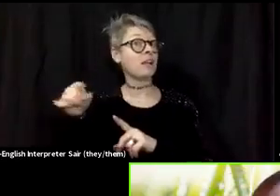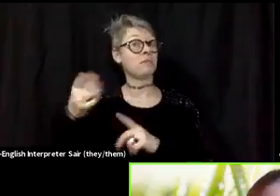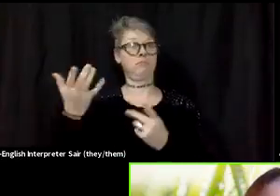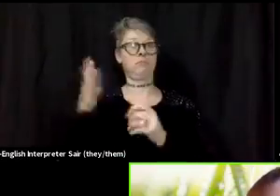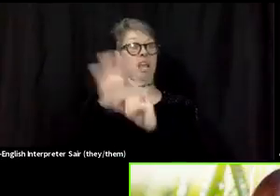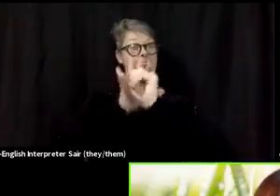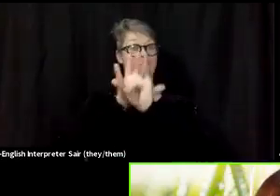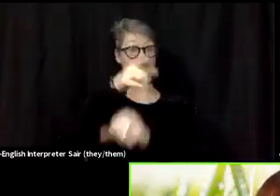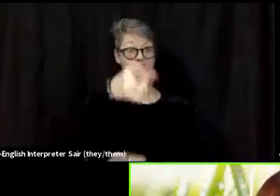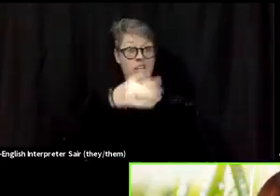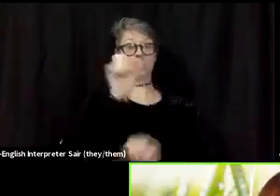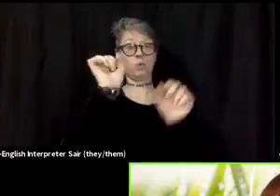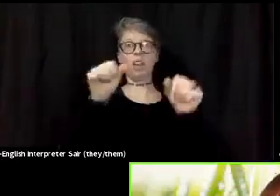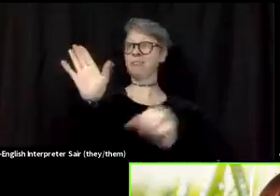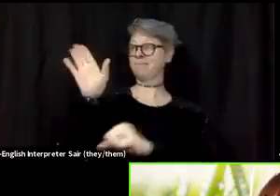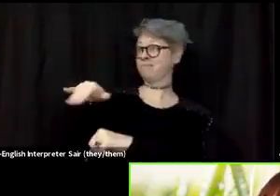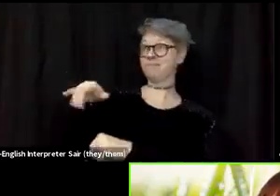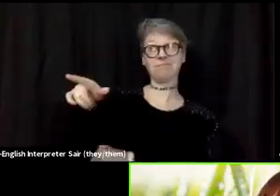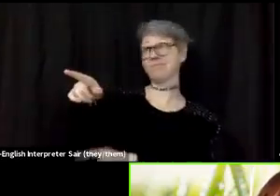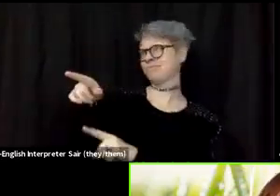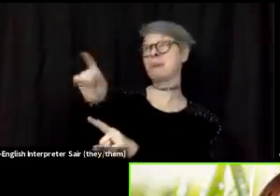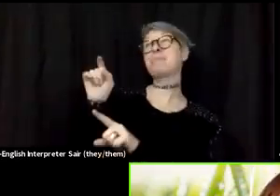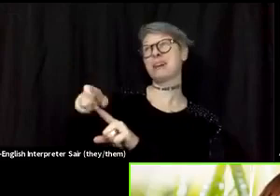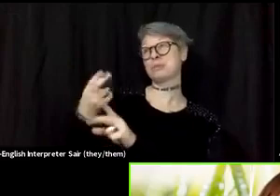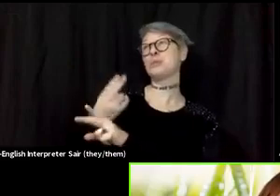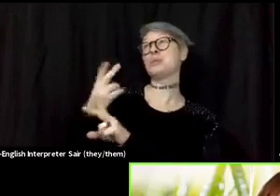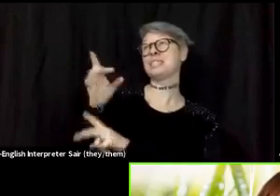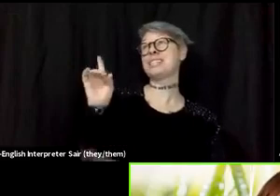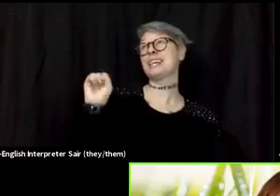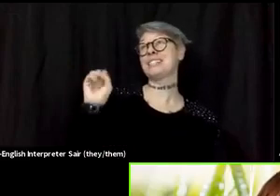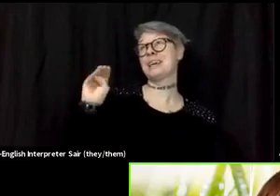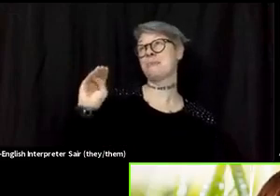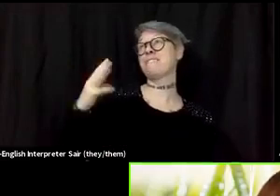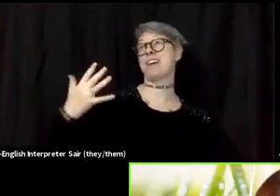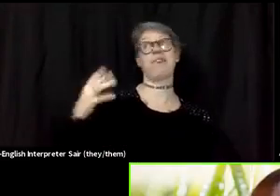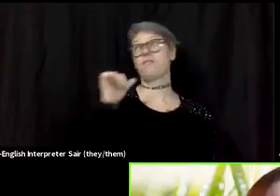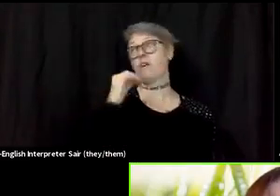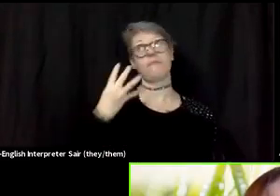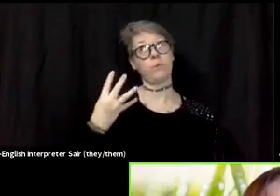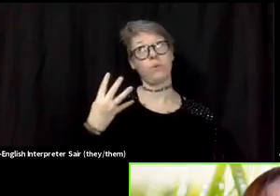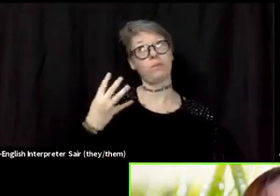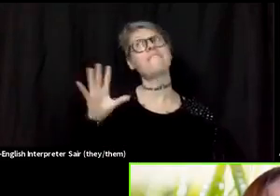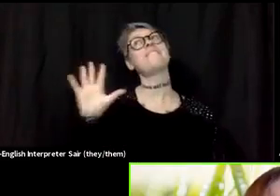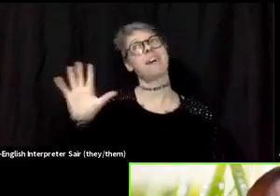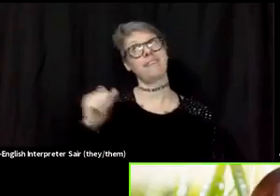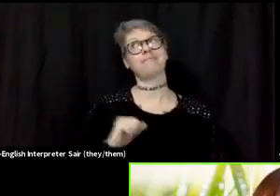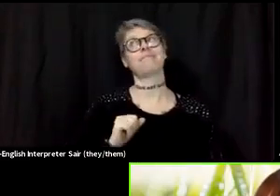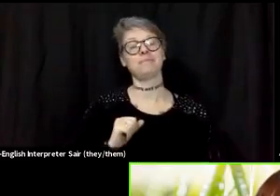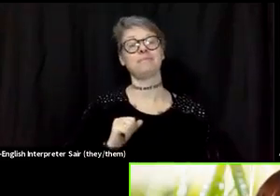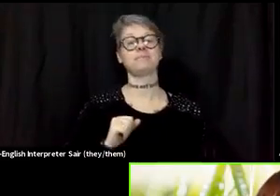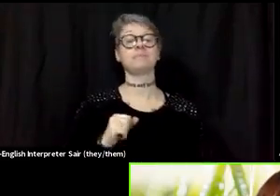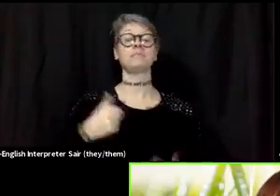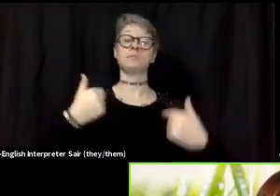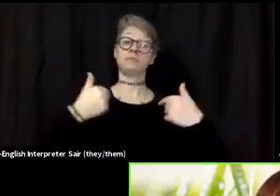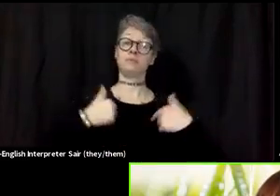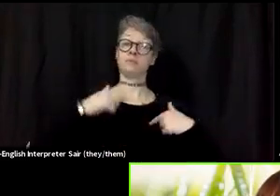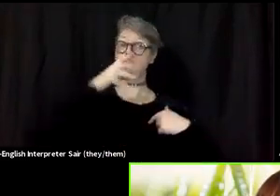if they haven't used the DSM five. as an as an advocate, you can say as an advocate, you can say to them. This isn't right, you need to be using the dSM need to be using the dSM five, so need to be using the dSM five